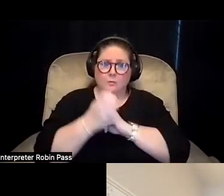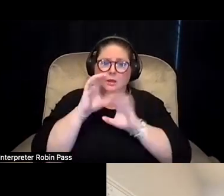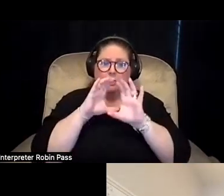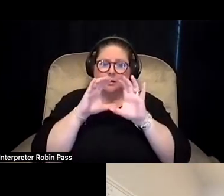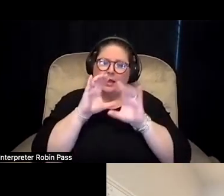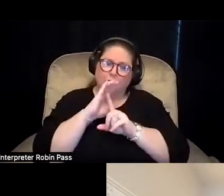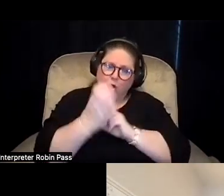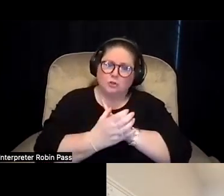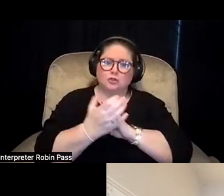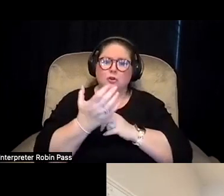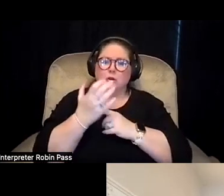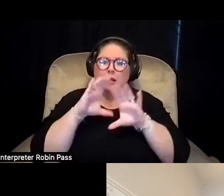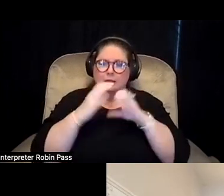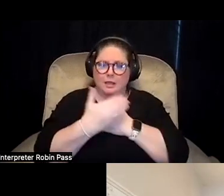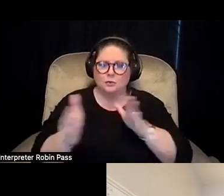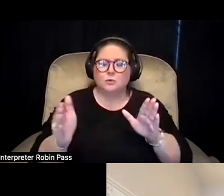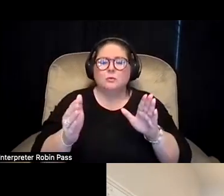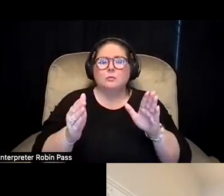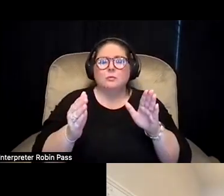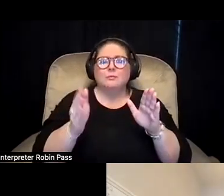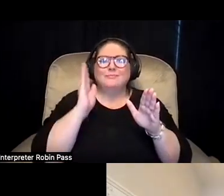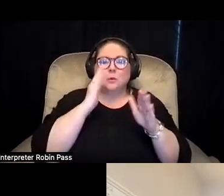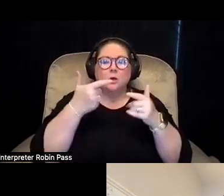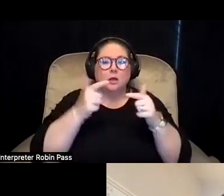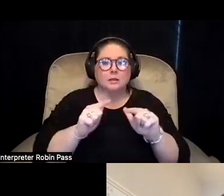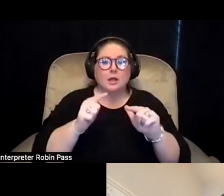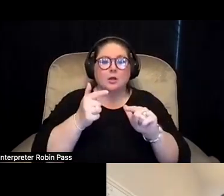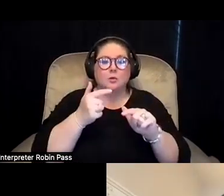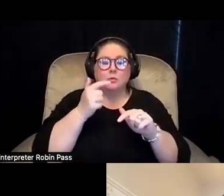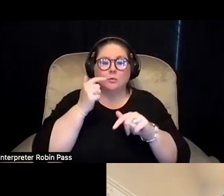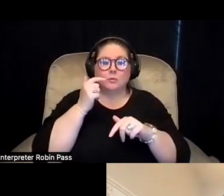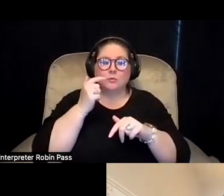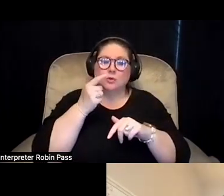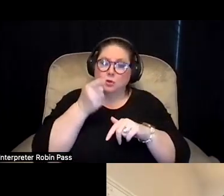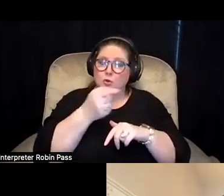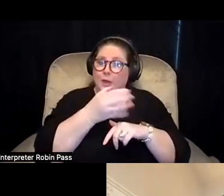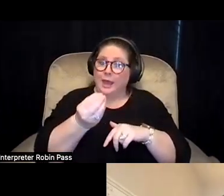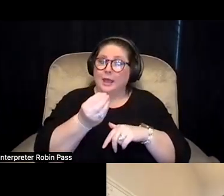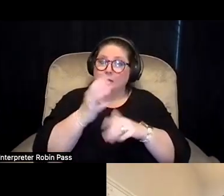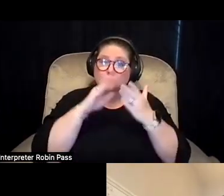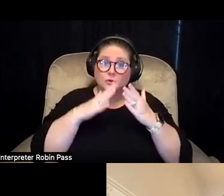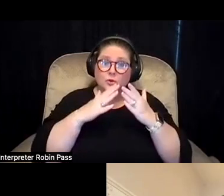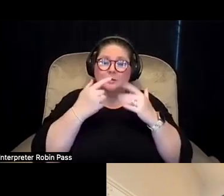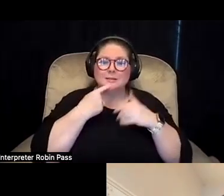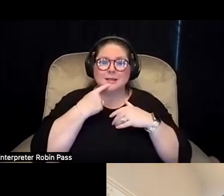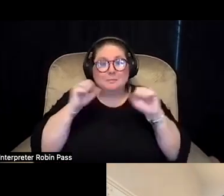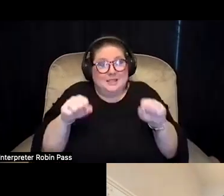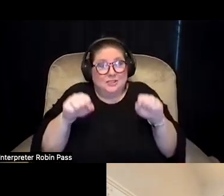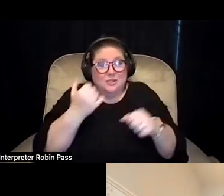that will be will allow you and your students to say potentially wrong things um or